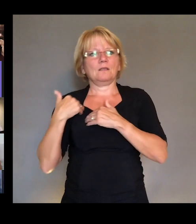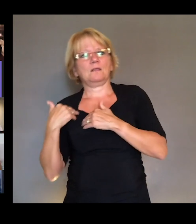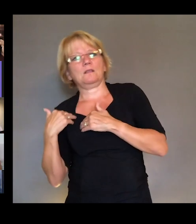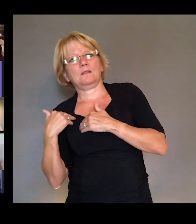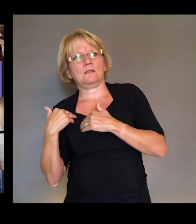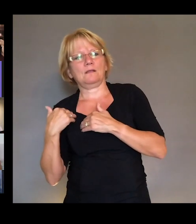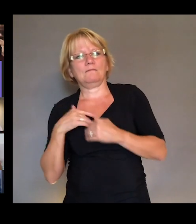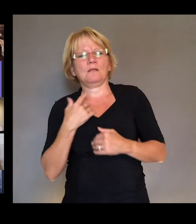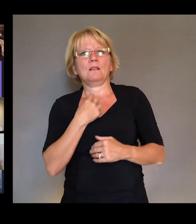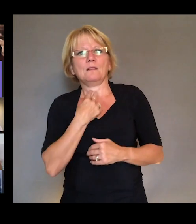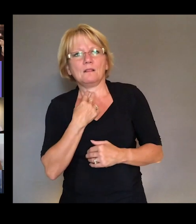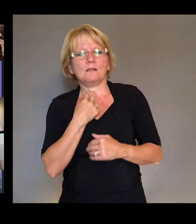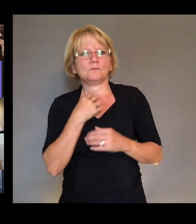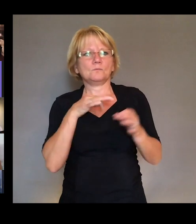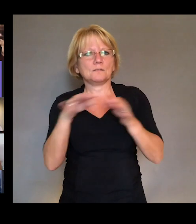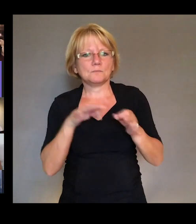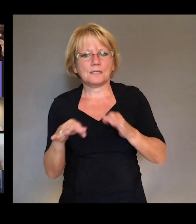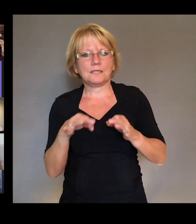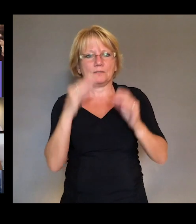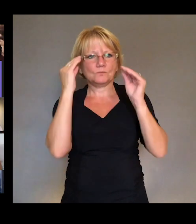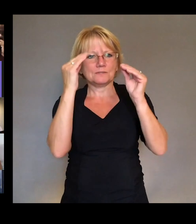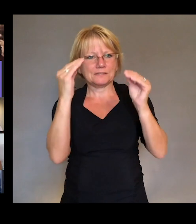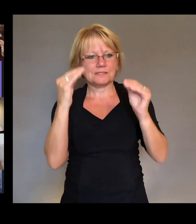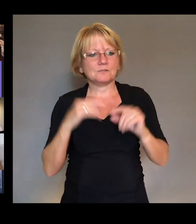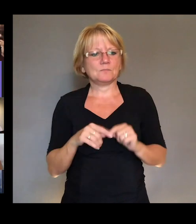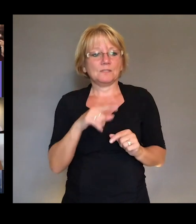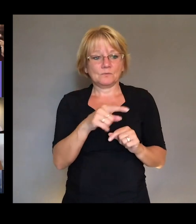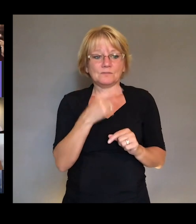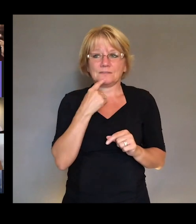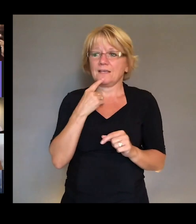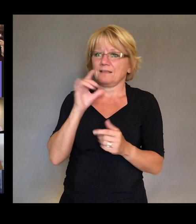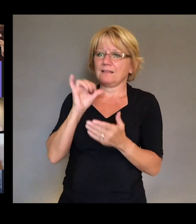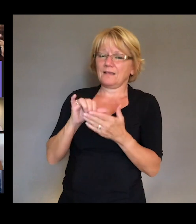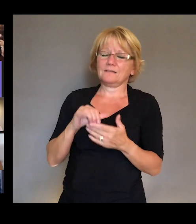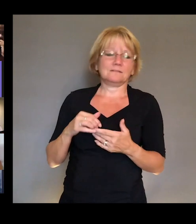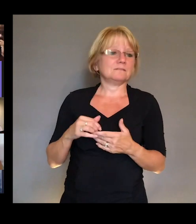sometimes they're kind of cornered in doing that. And again, Kevin, I think you're saying that in being stand up is,